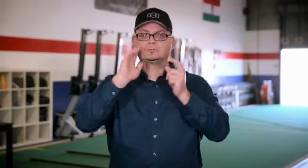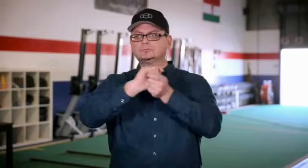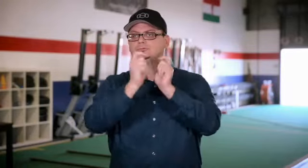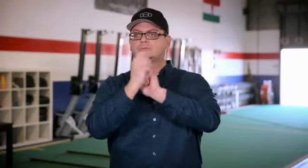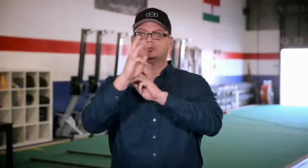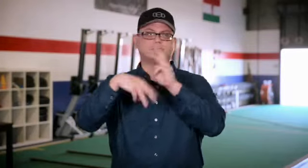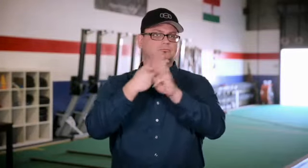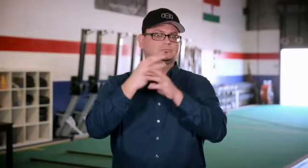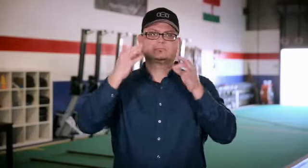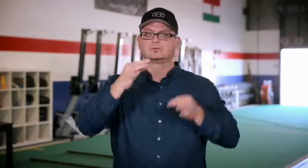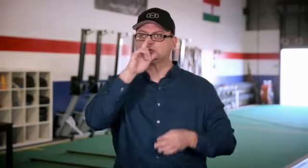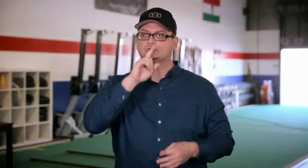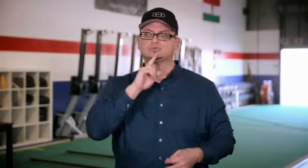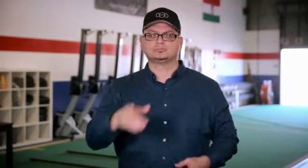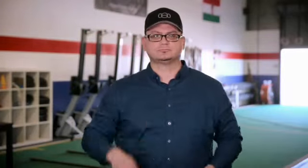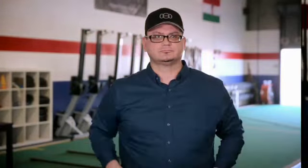I believe that dialogue can change the world, definitely.